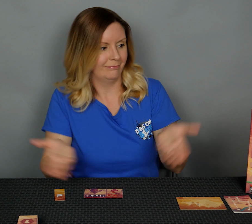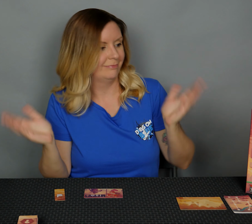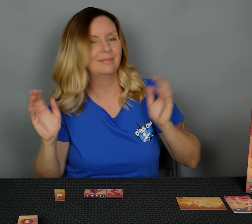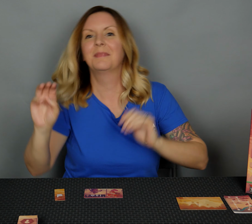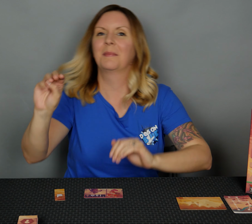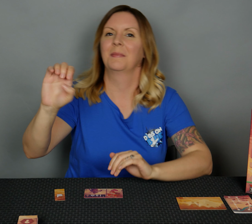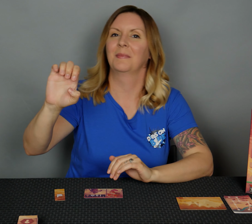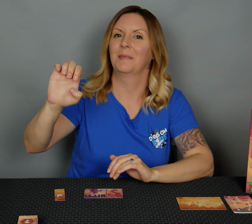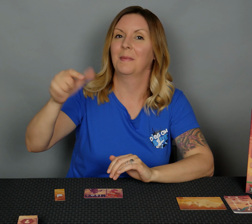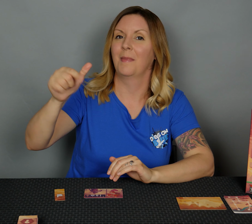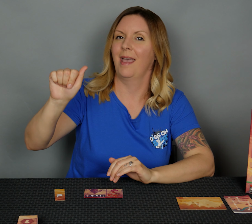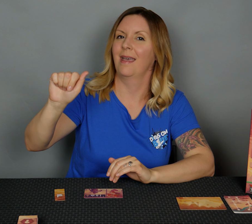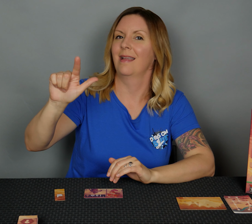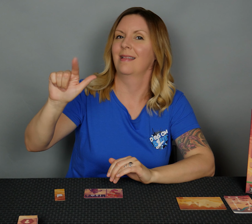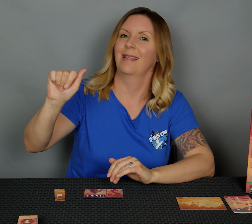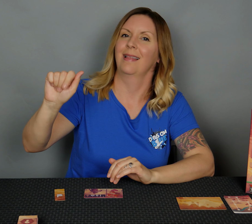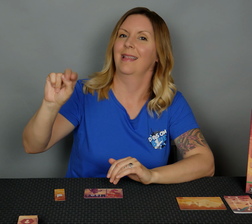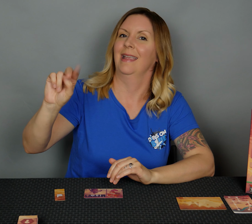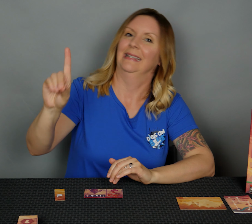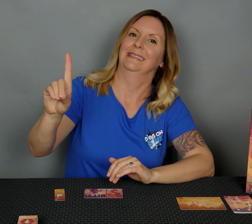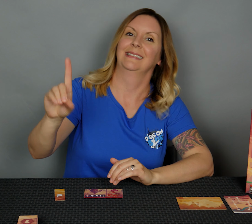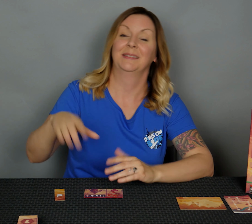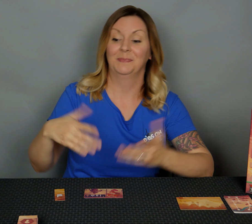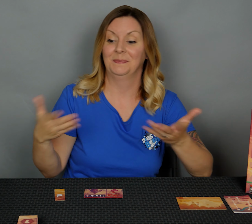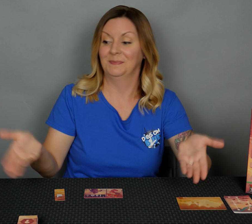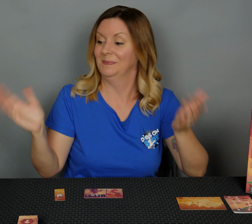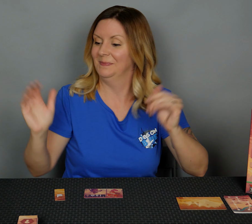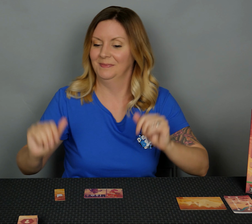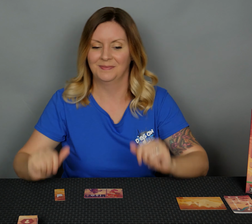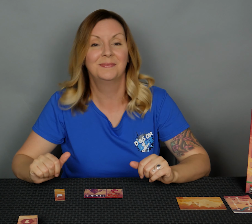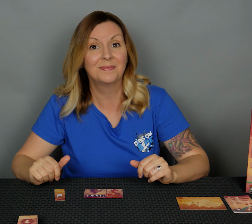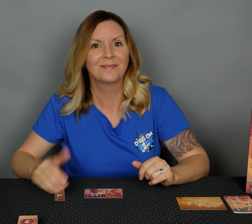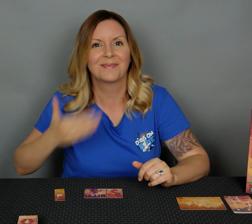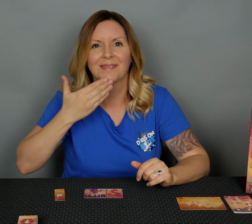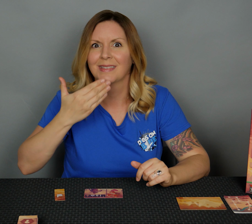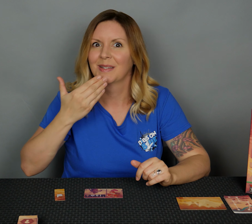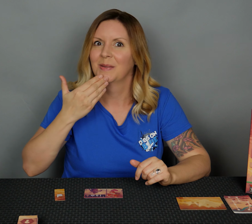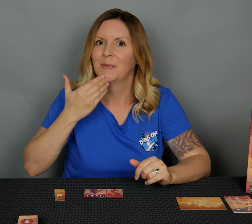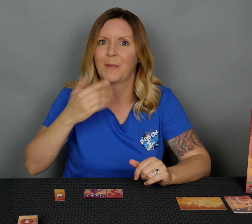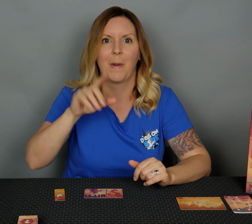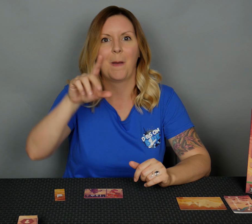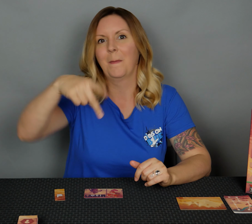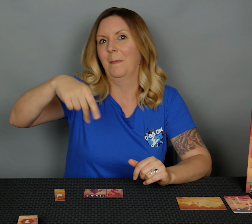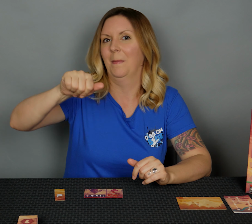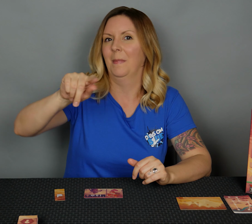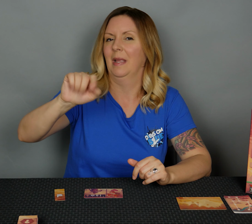Today I want to show how to play this game, Megaland.